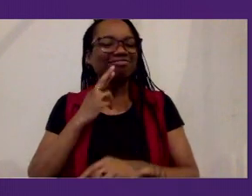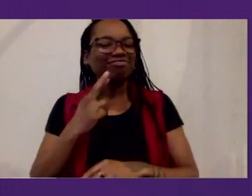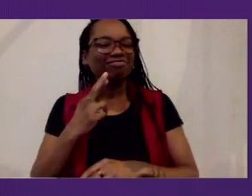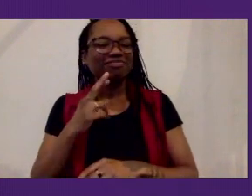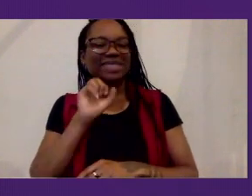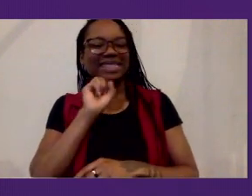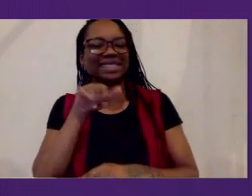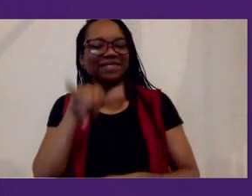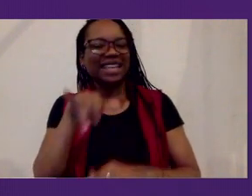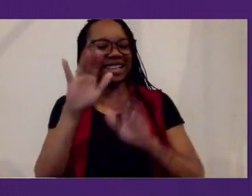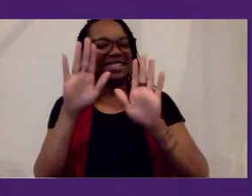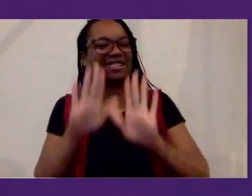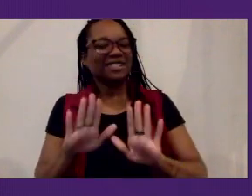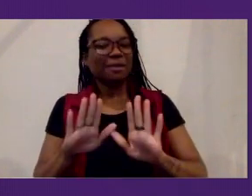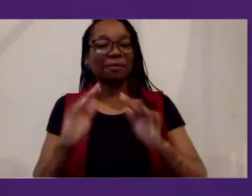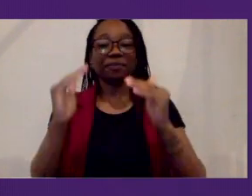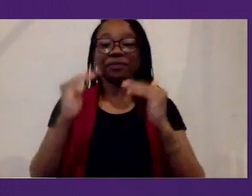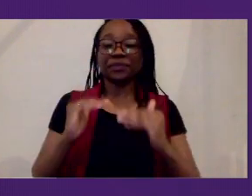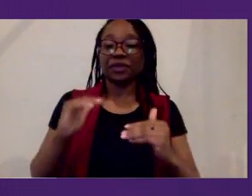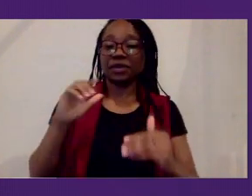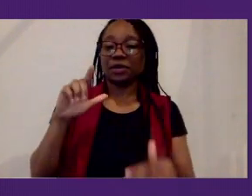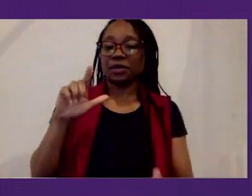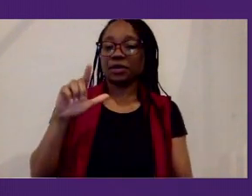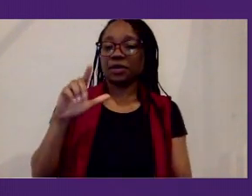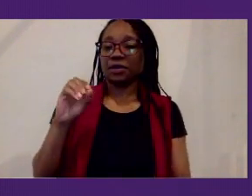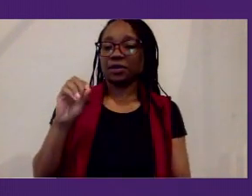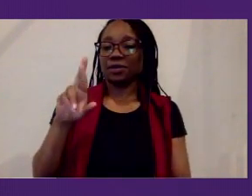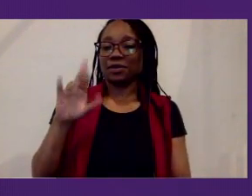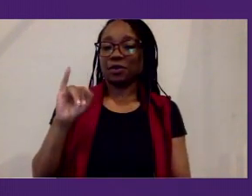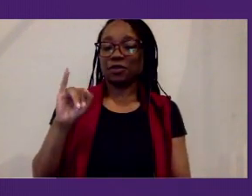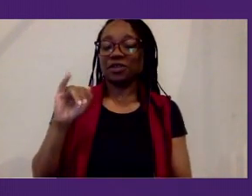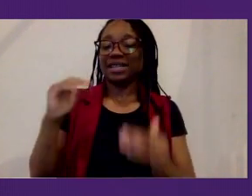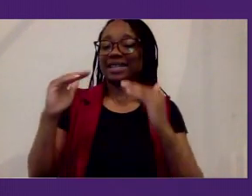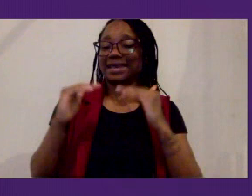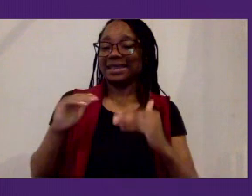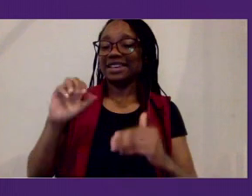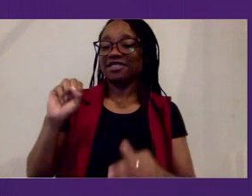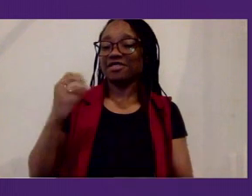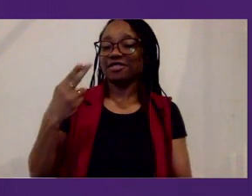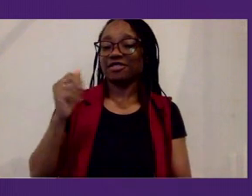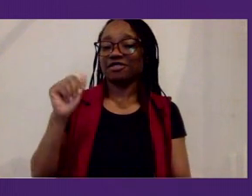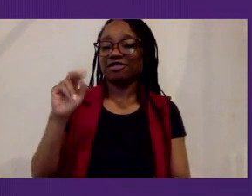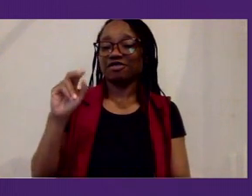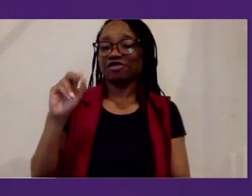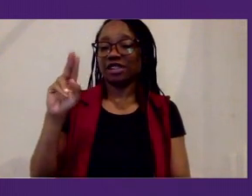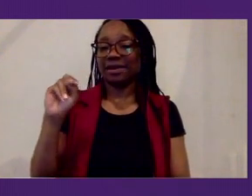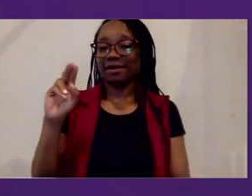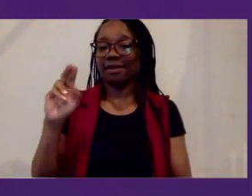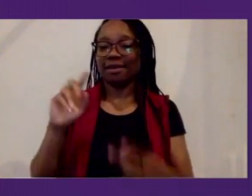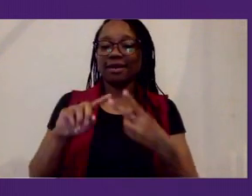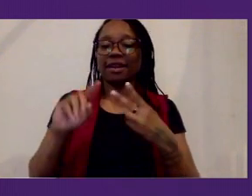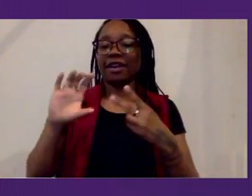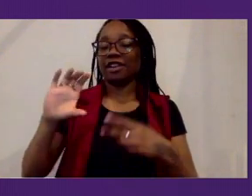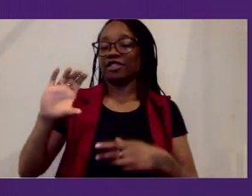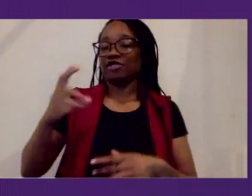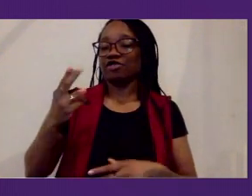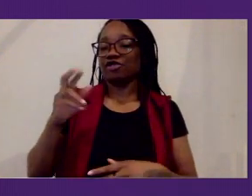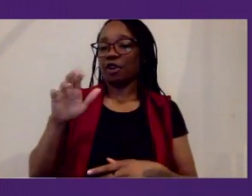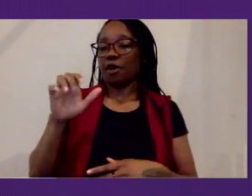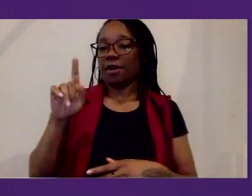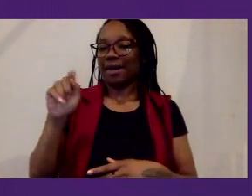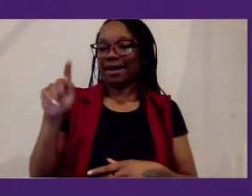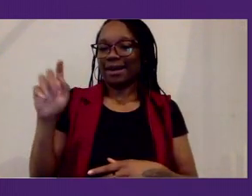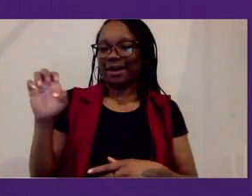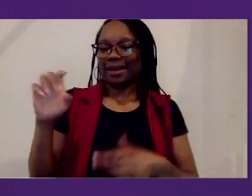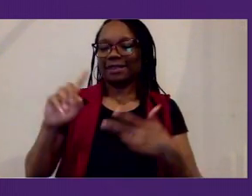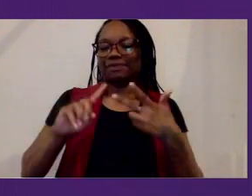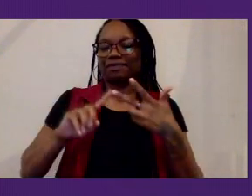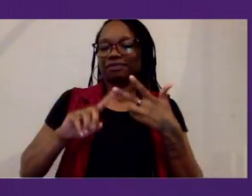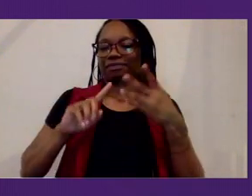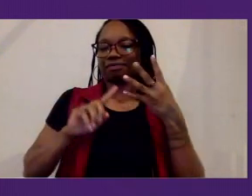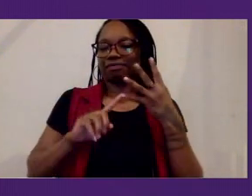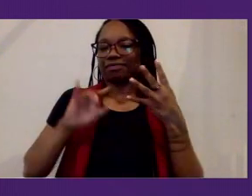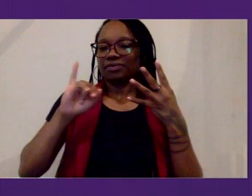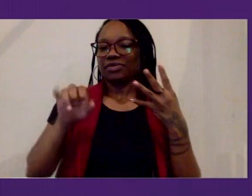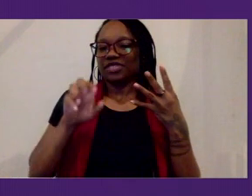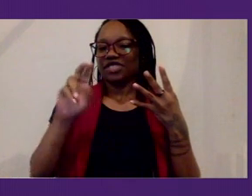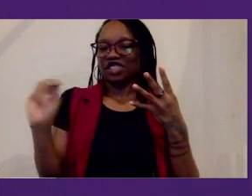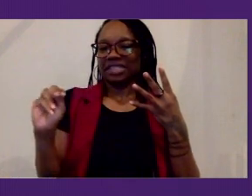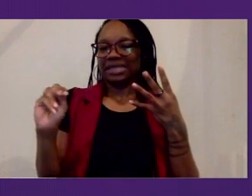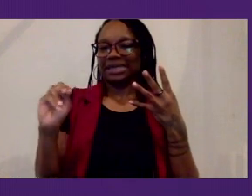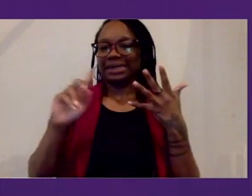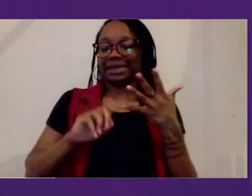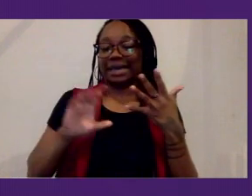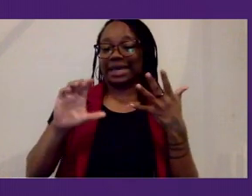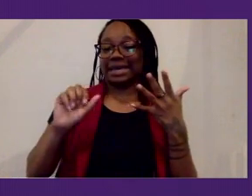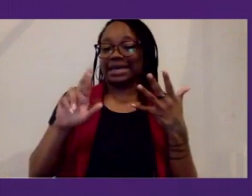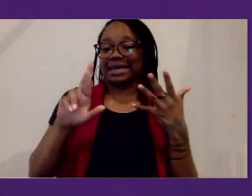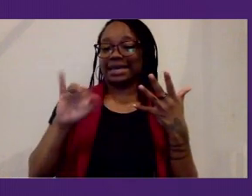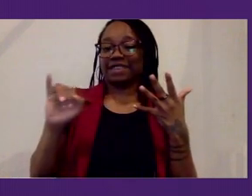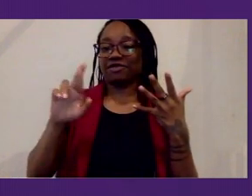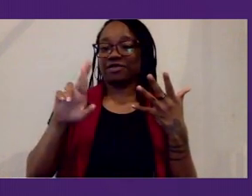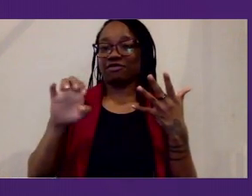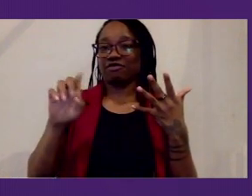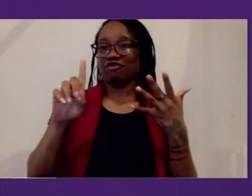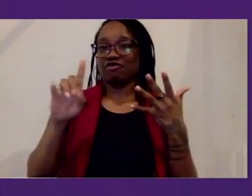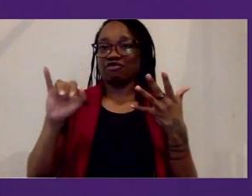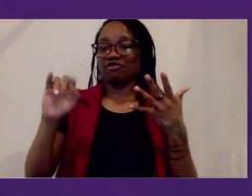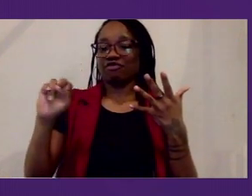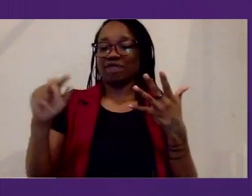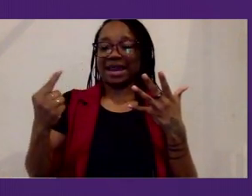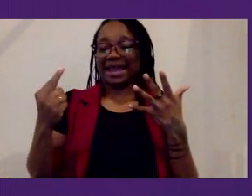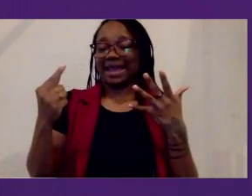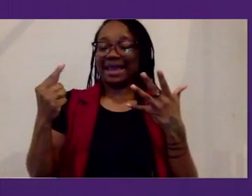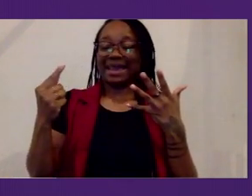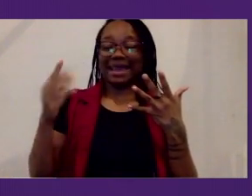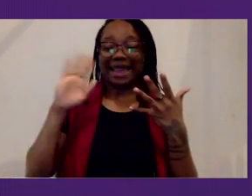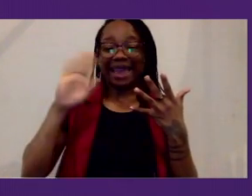Yay! Laurie. I love it. Shannon. Charlotte. Jen. Cory Redding, hey. You said, oh... One person